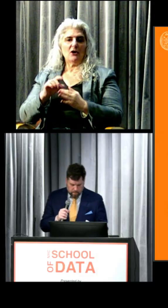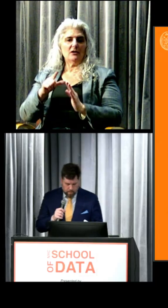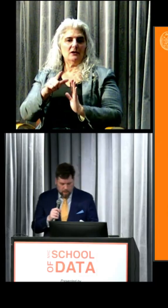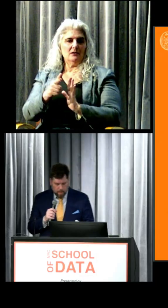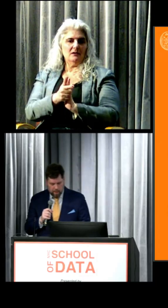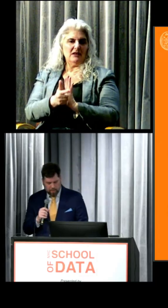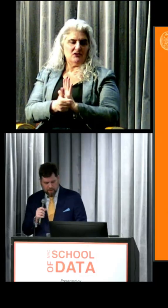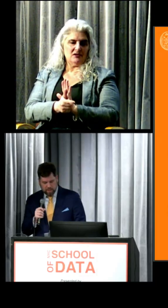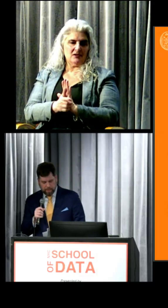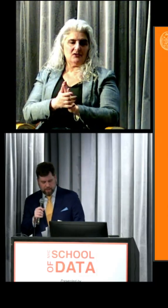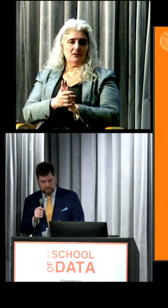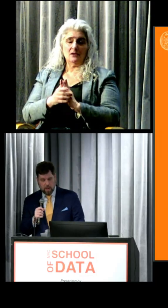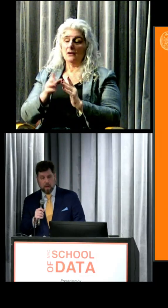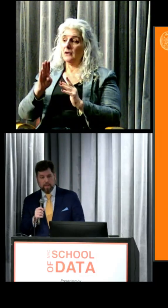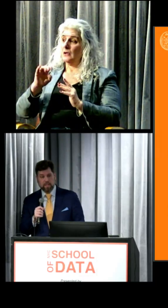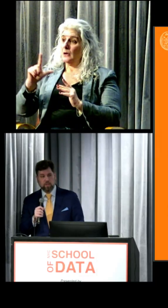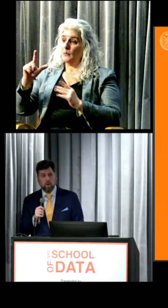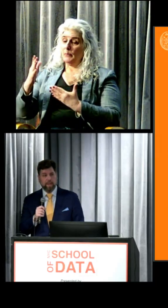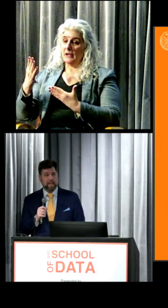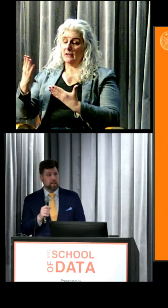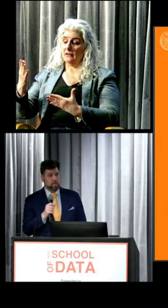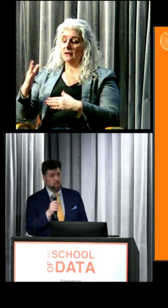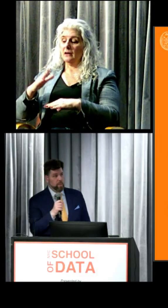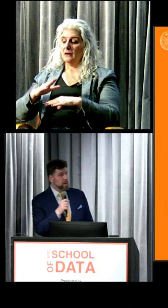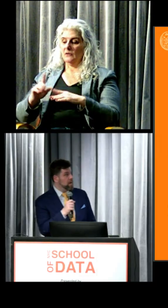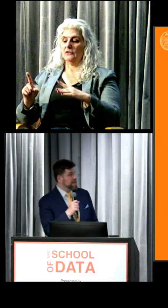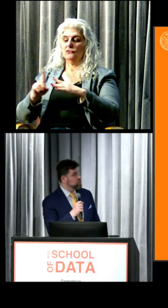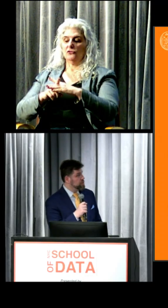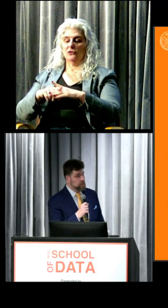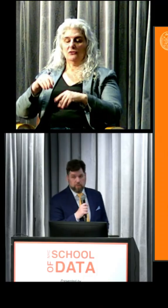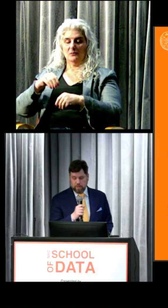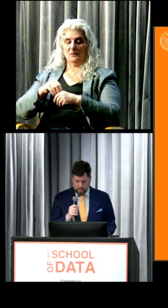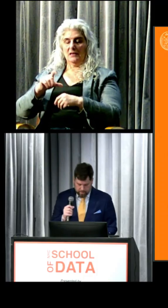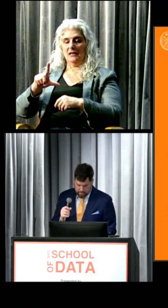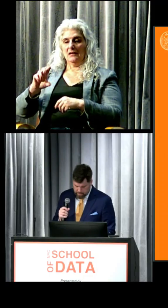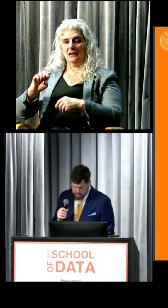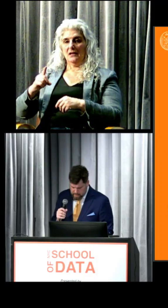We really wanted it to be visual and it to be really graphically represented.